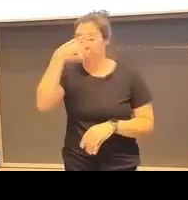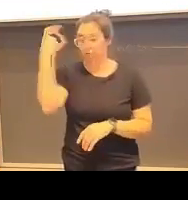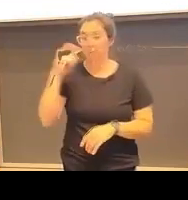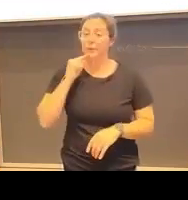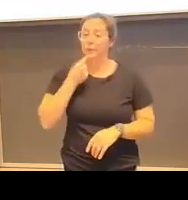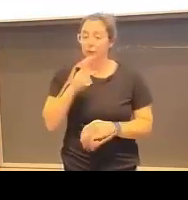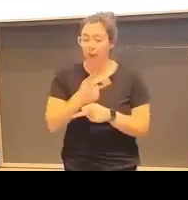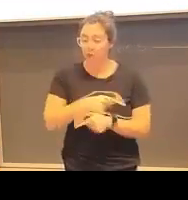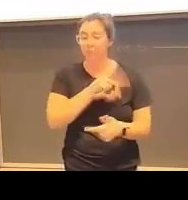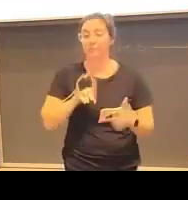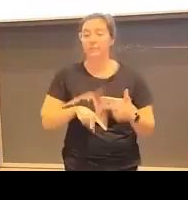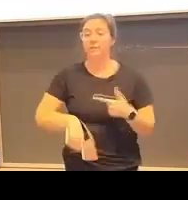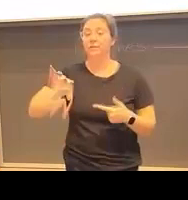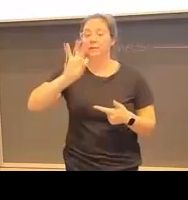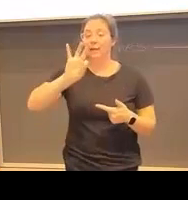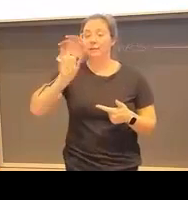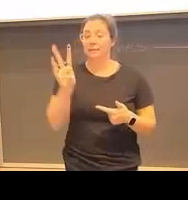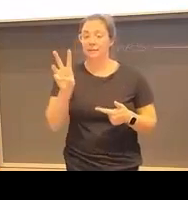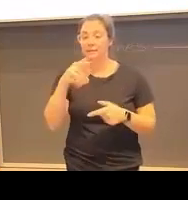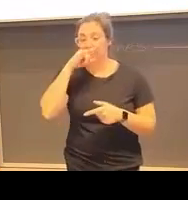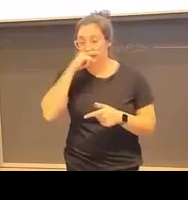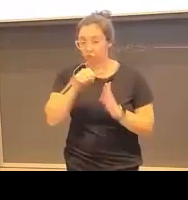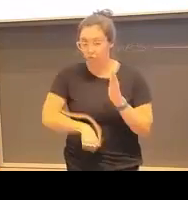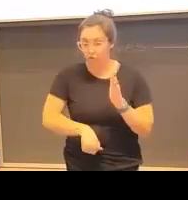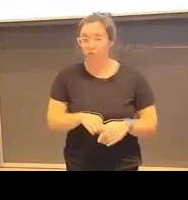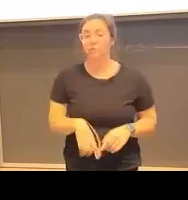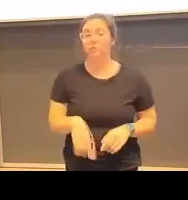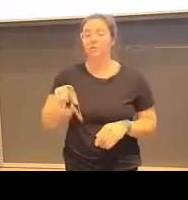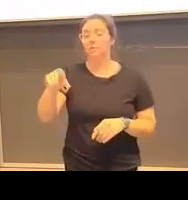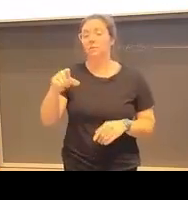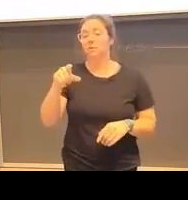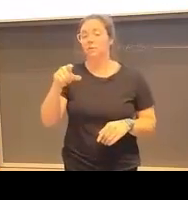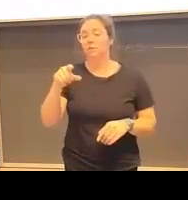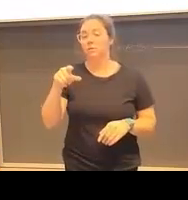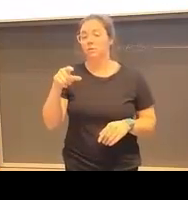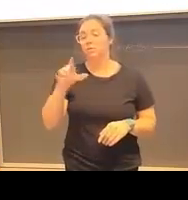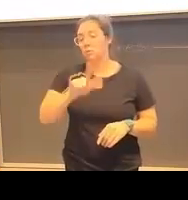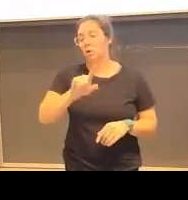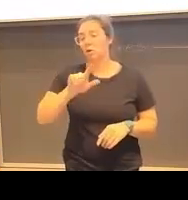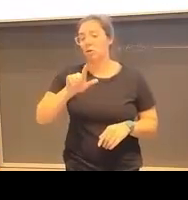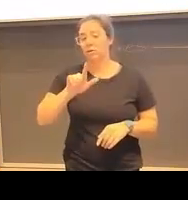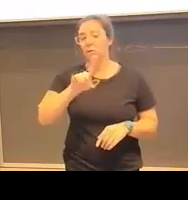96 in pediatric surgery and 155 on the trauma Acute Care Service residents were observed in a